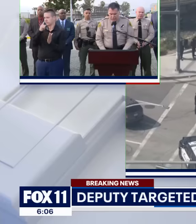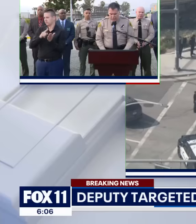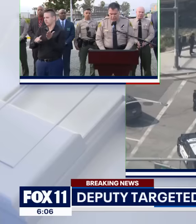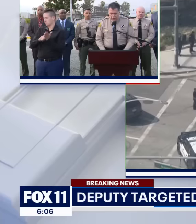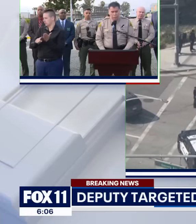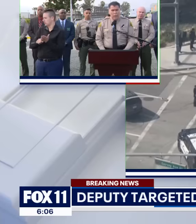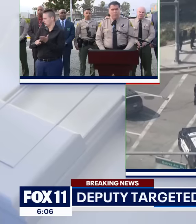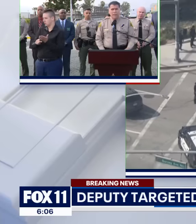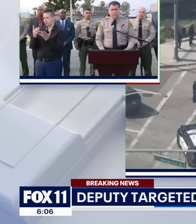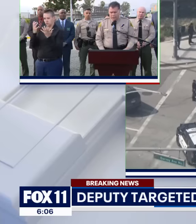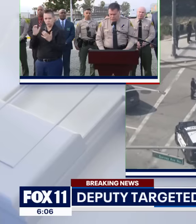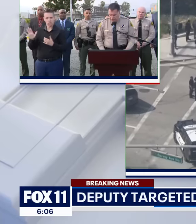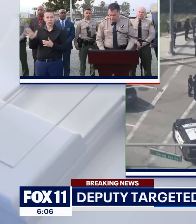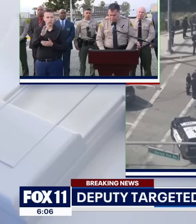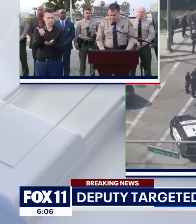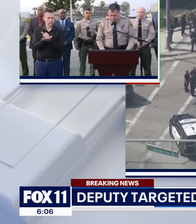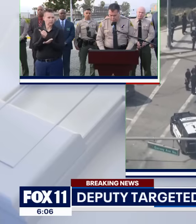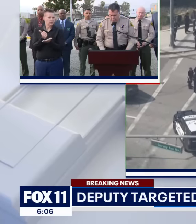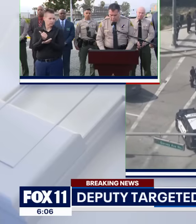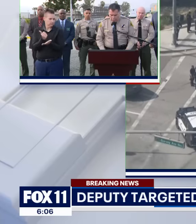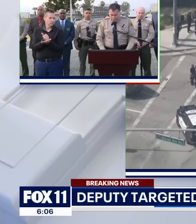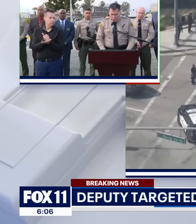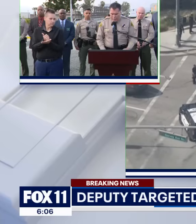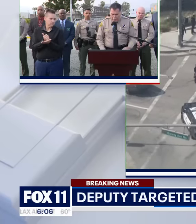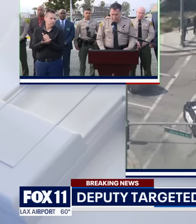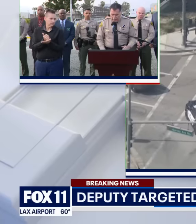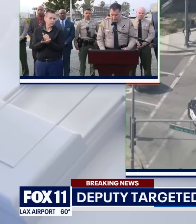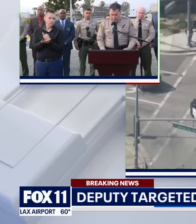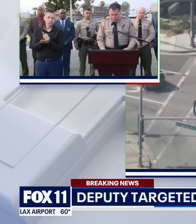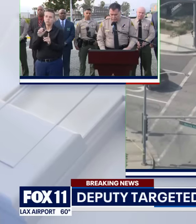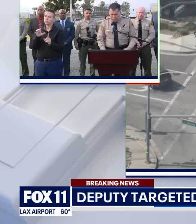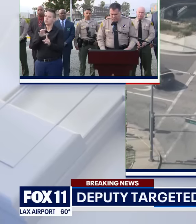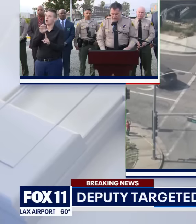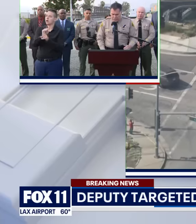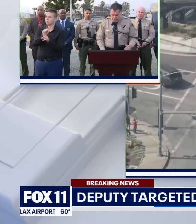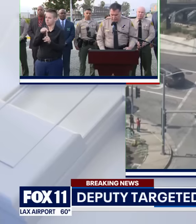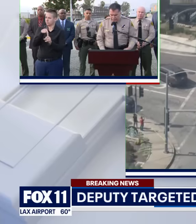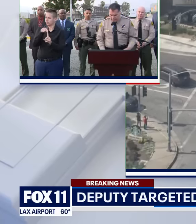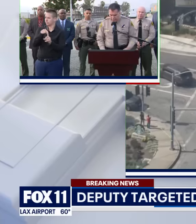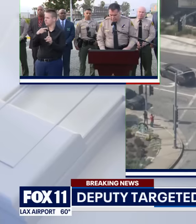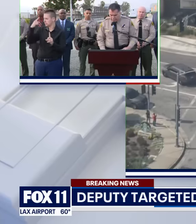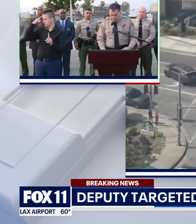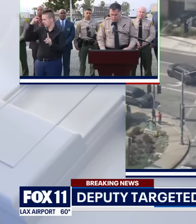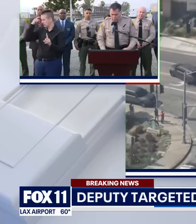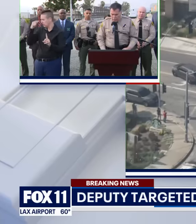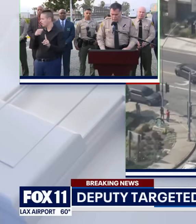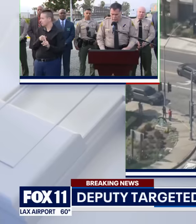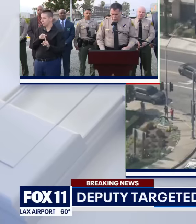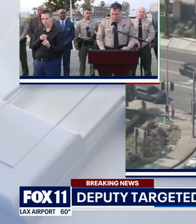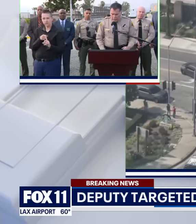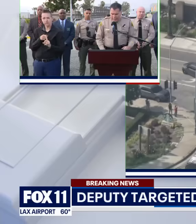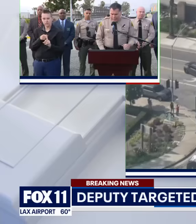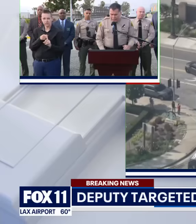this shooting with the assistance from the West Covina Police Department. Detectives